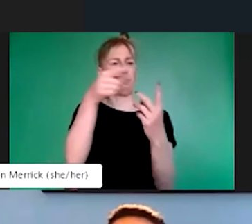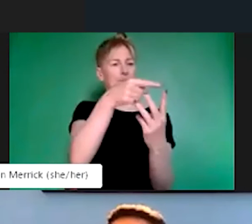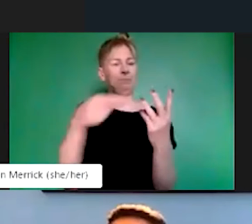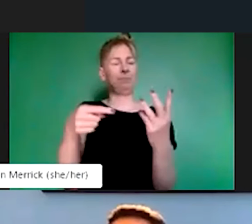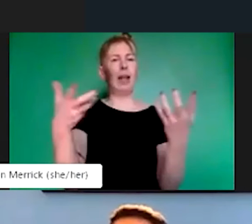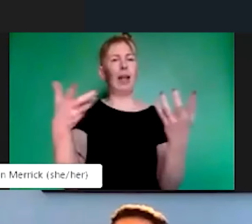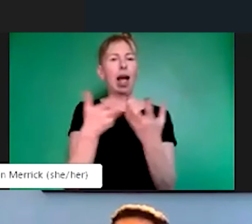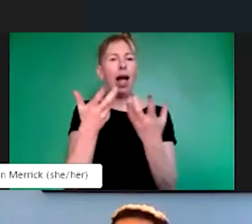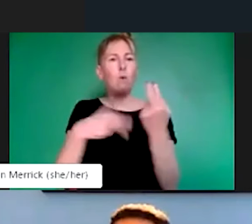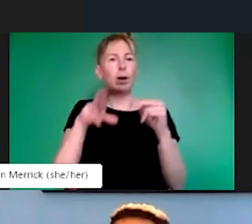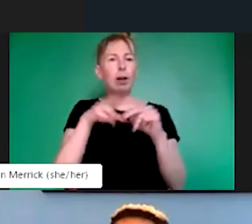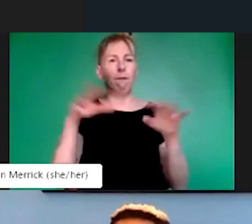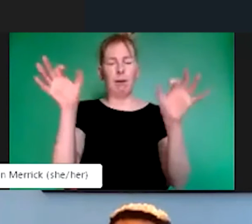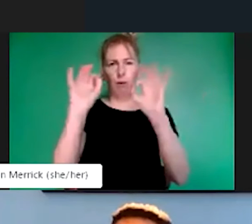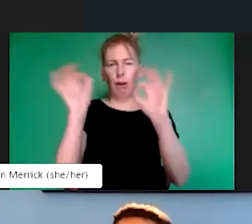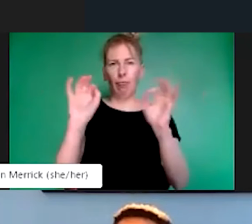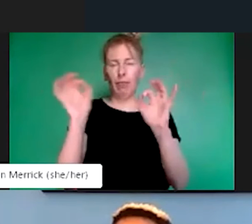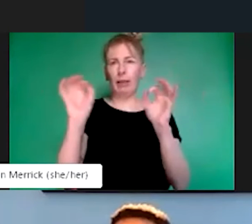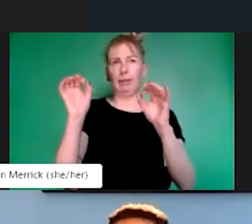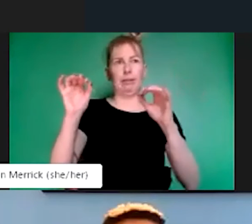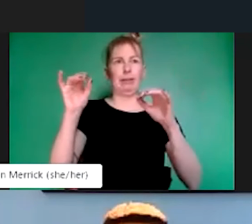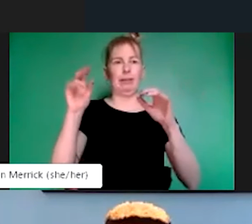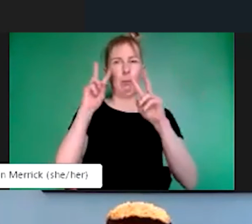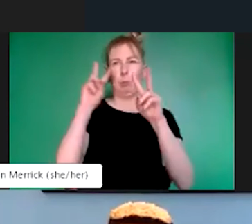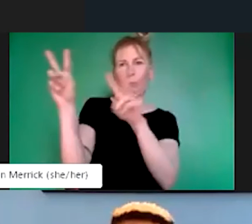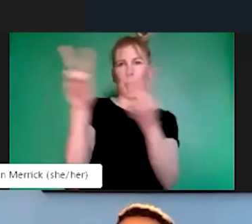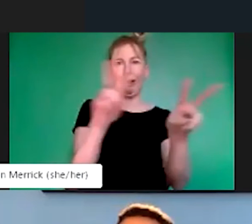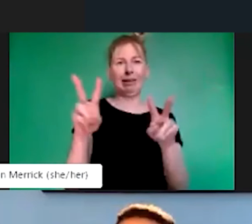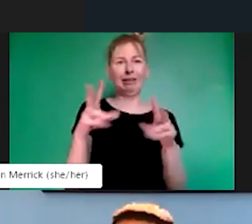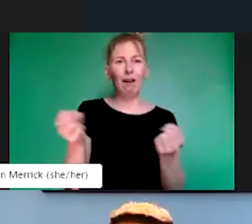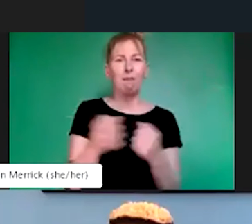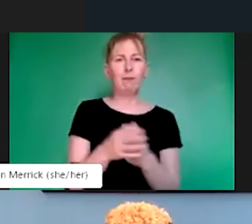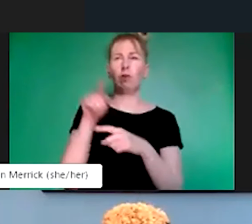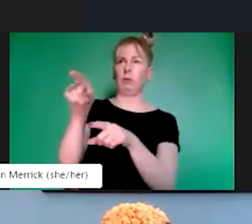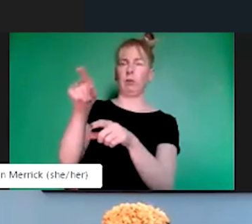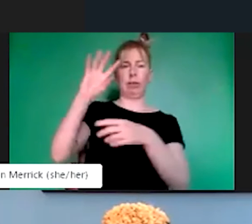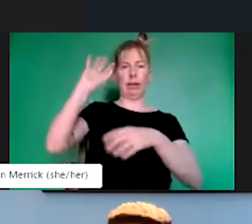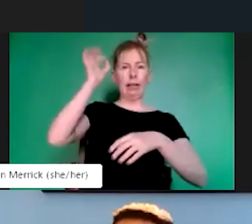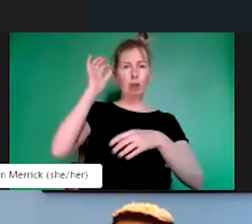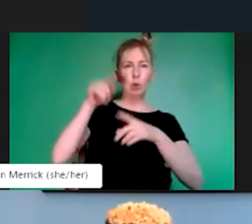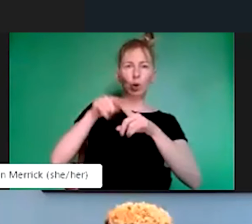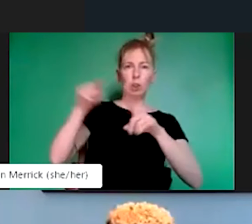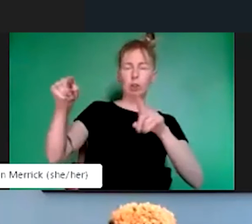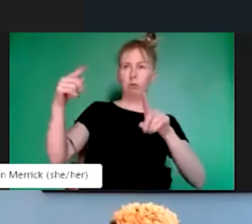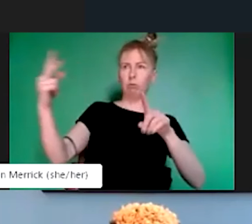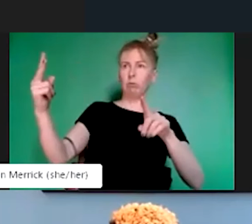perspective of who you are, but rather sees you, you know, from a place of precarity?